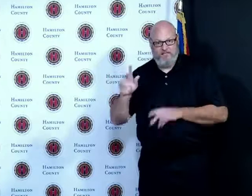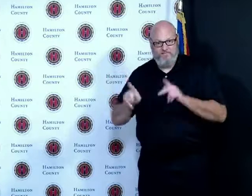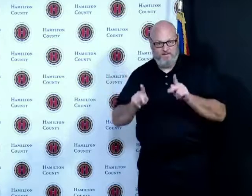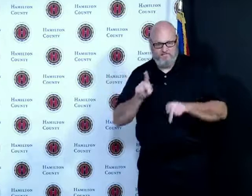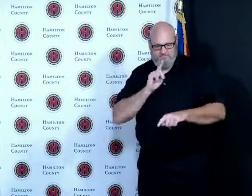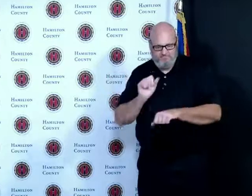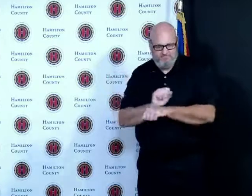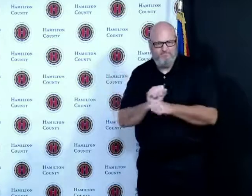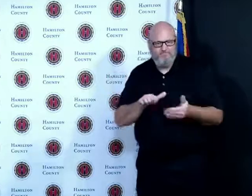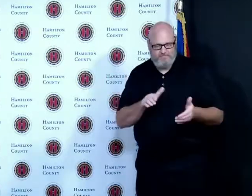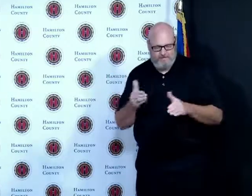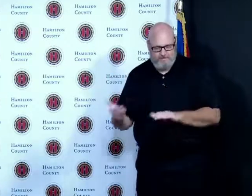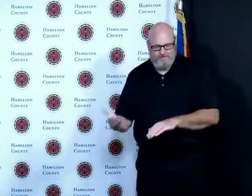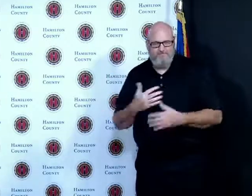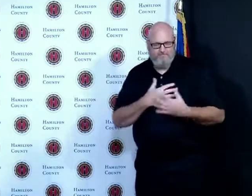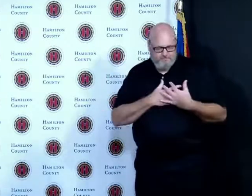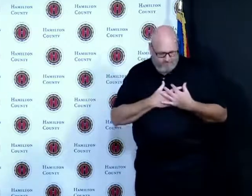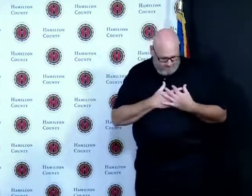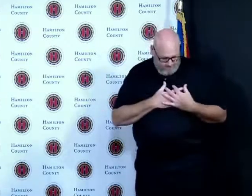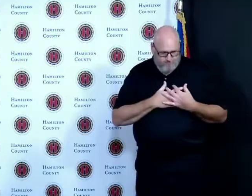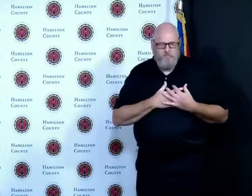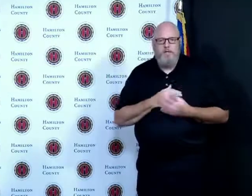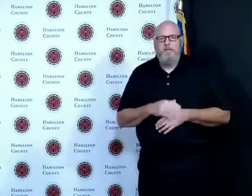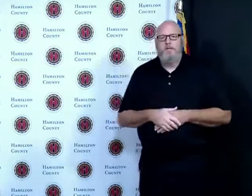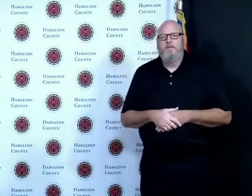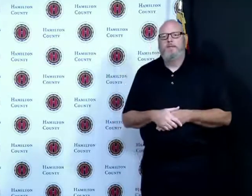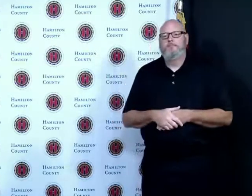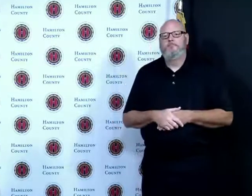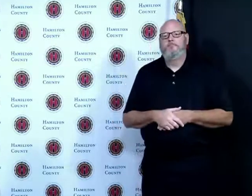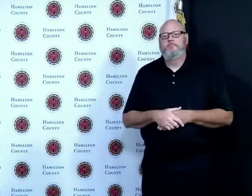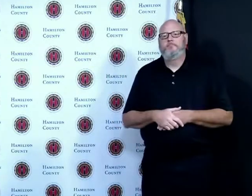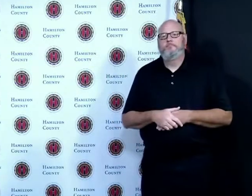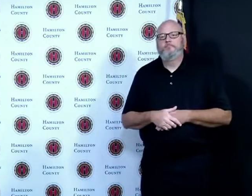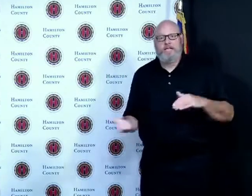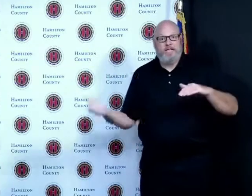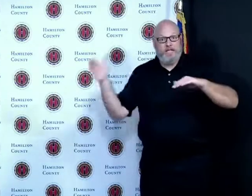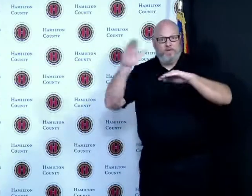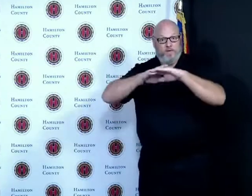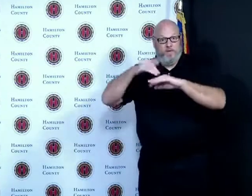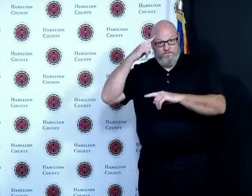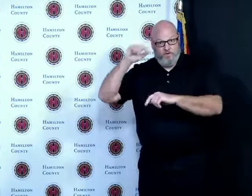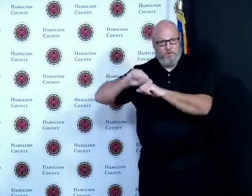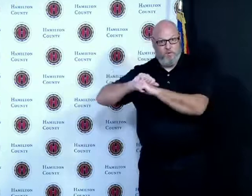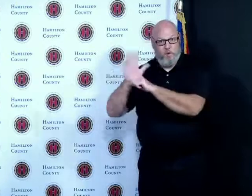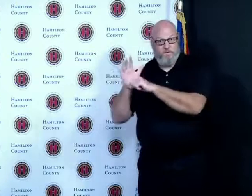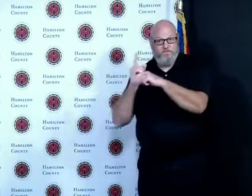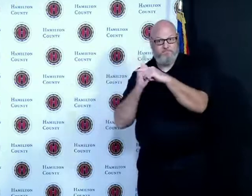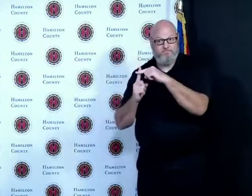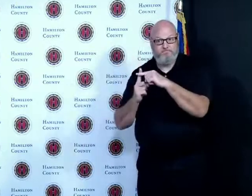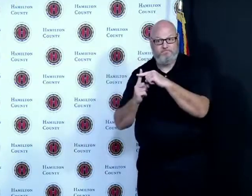in all cases the increases of positive cases is 3,217 the